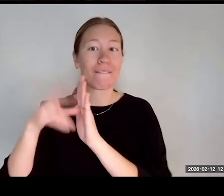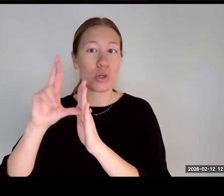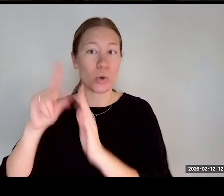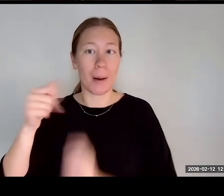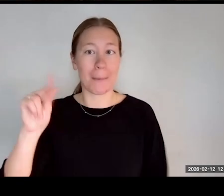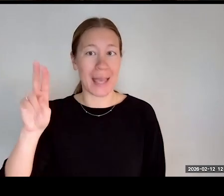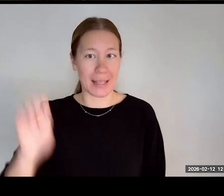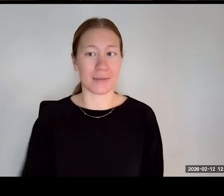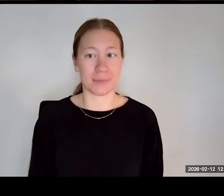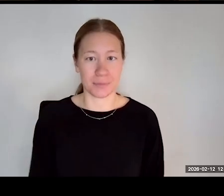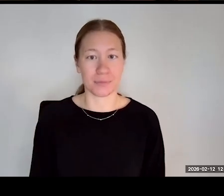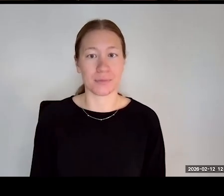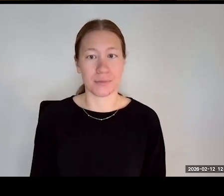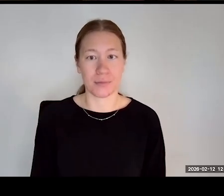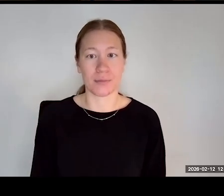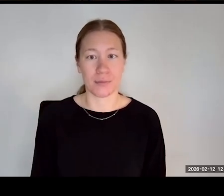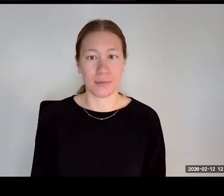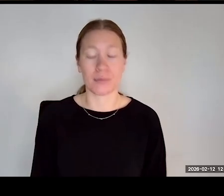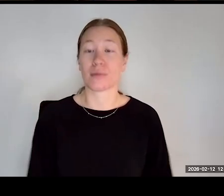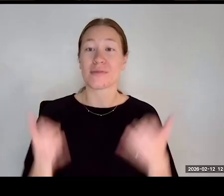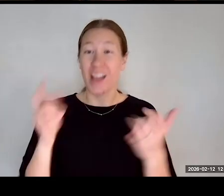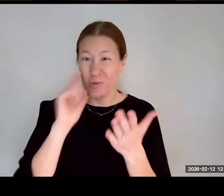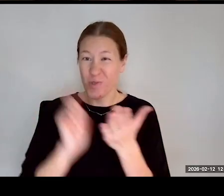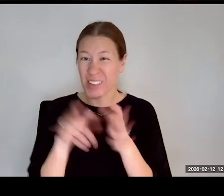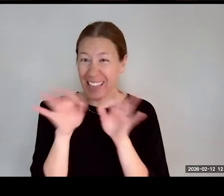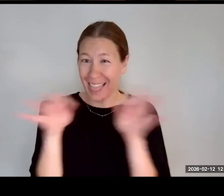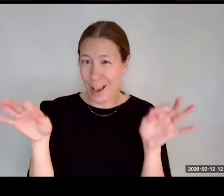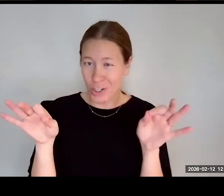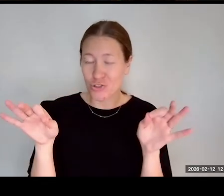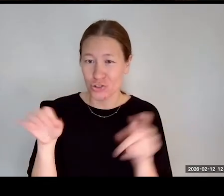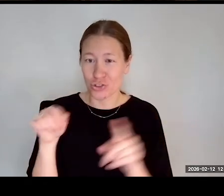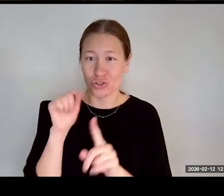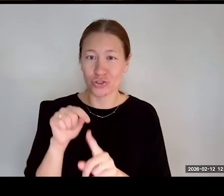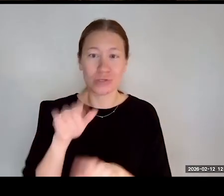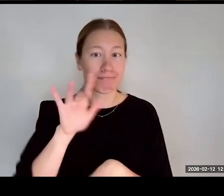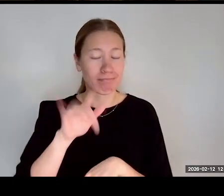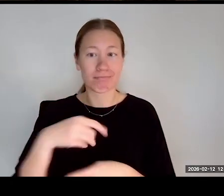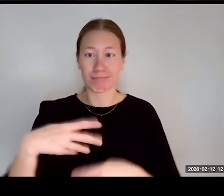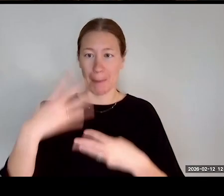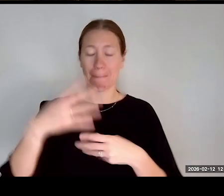We're gonna open up our review ribbon and there is a language option. When I open up the language dialogue box,